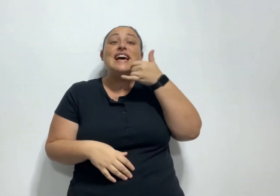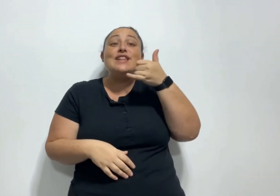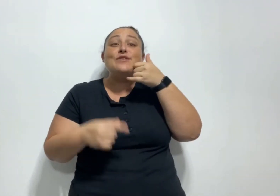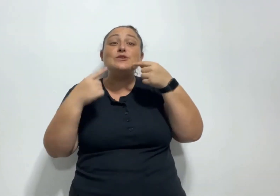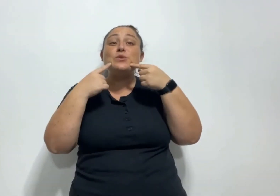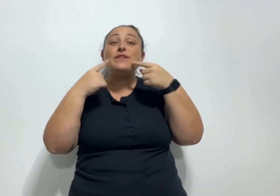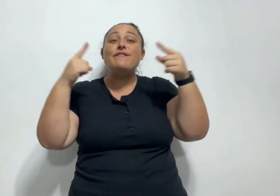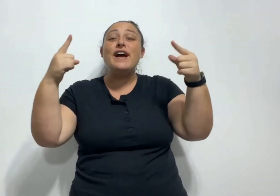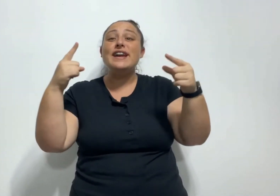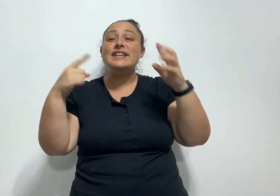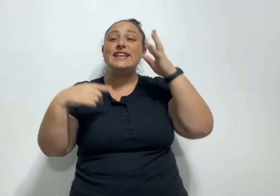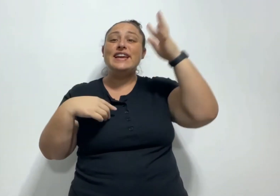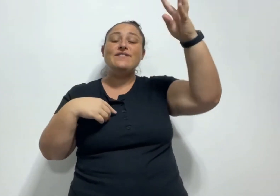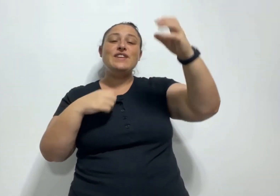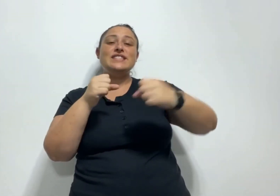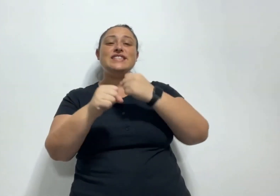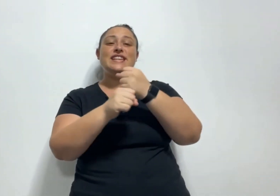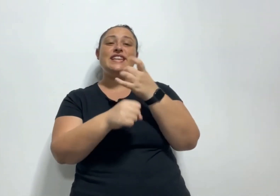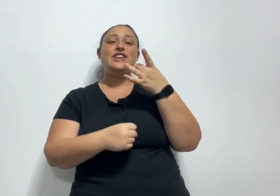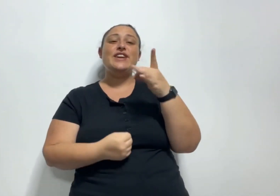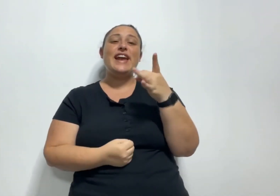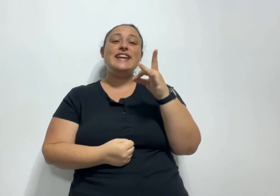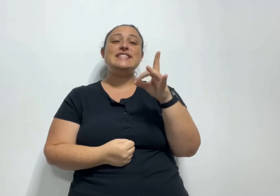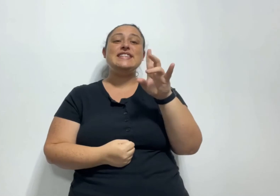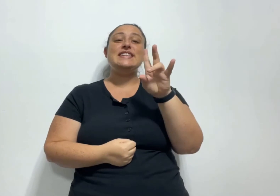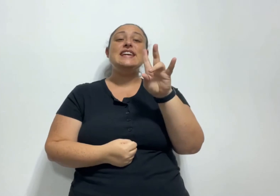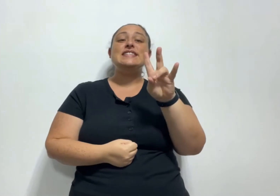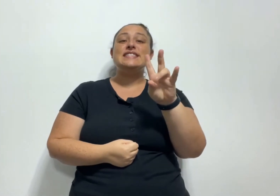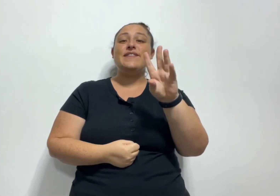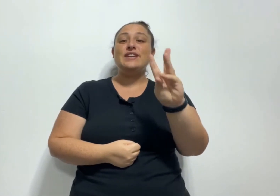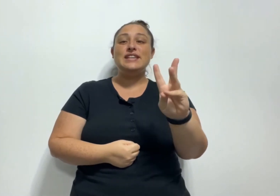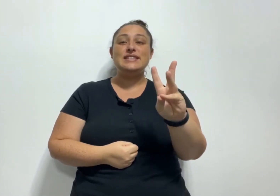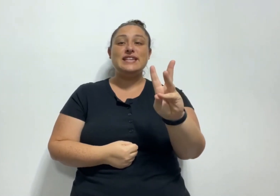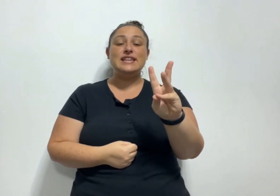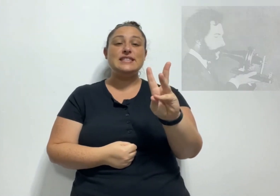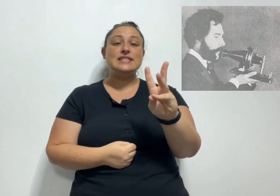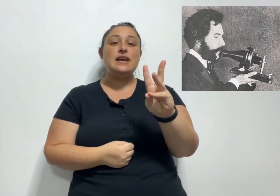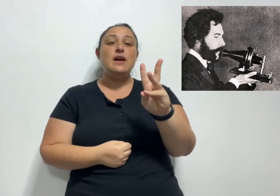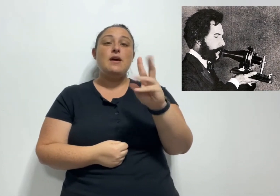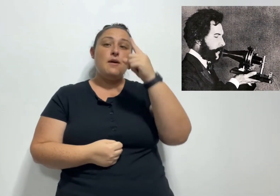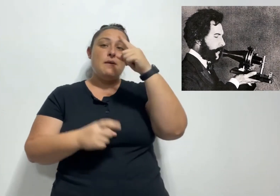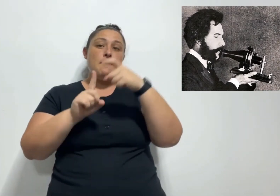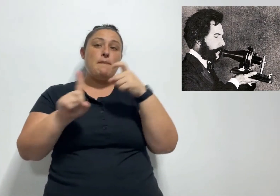Telephones were finally invented in 1876 by Alexander Graham Bell.